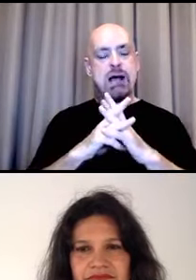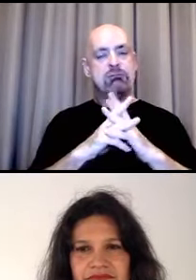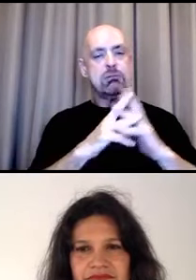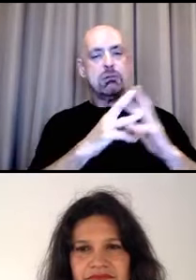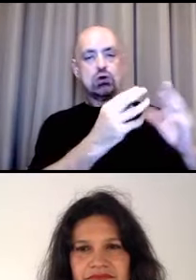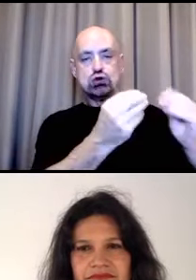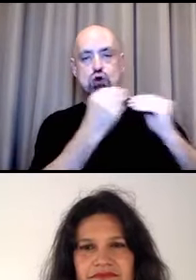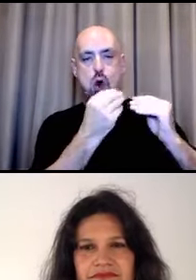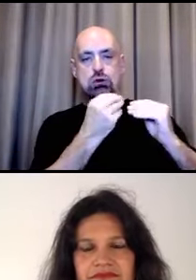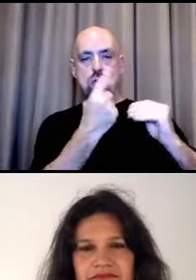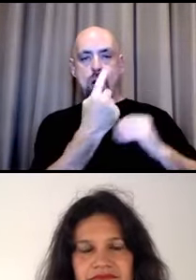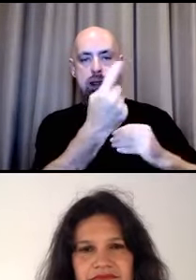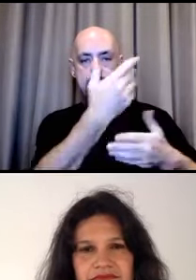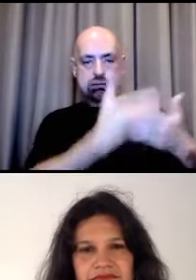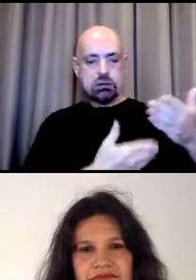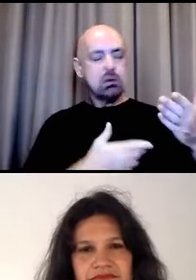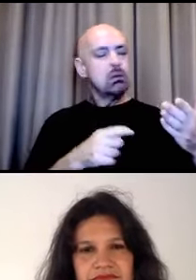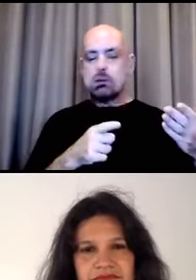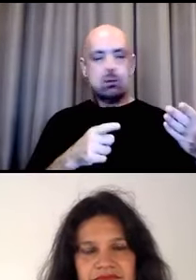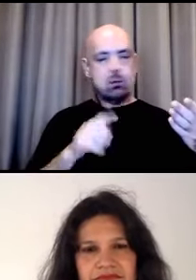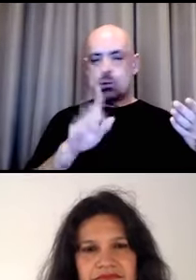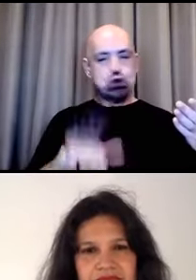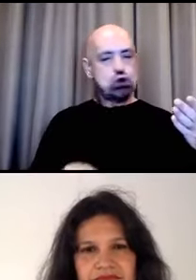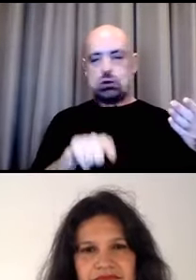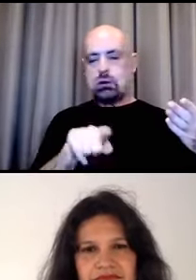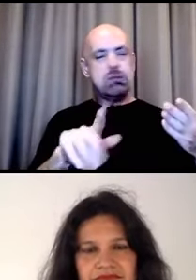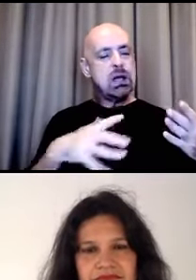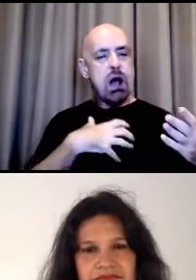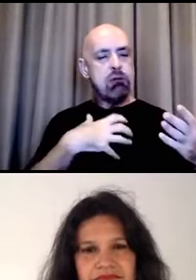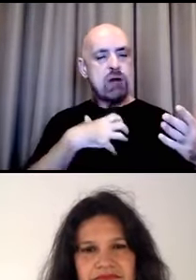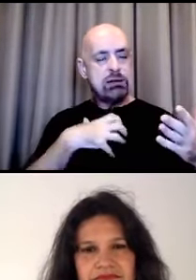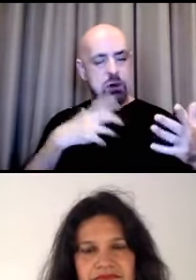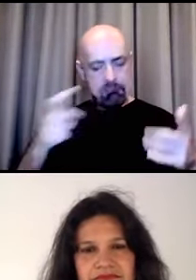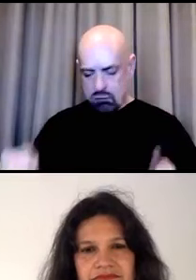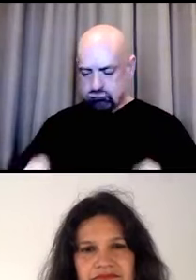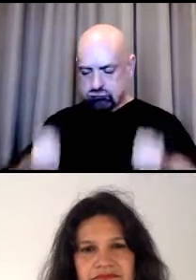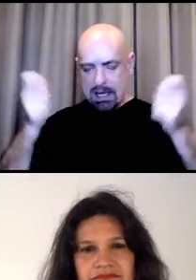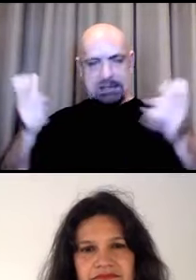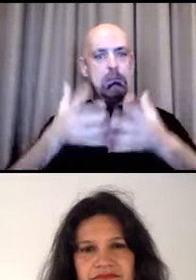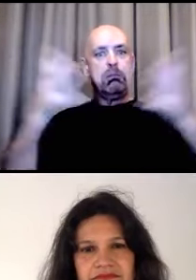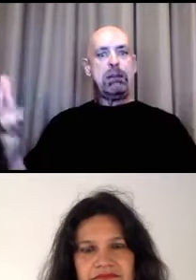what extent is an inflation of rights based discourse legislating for change actually